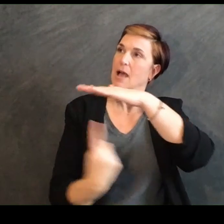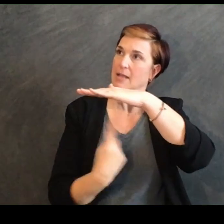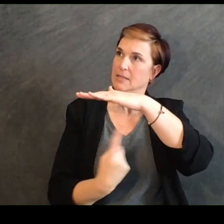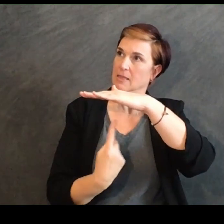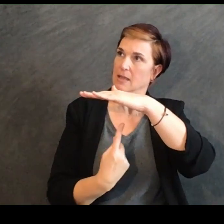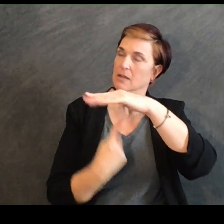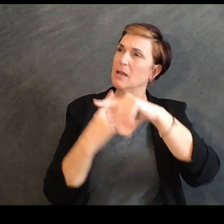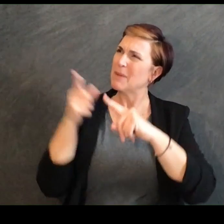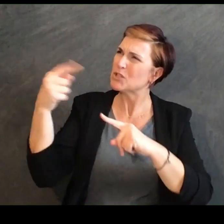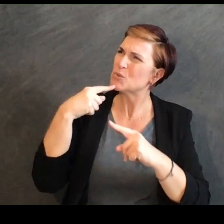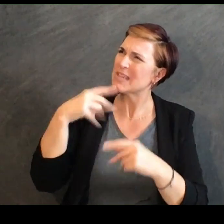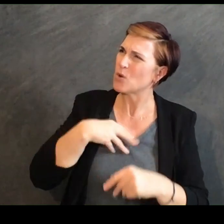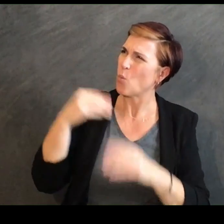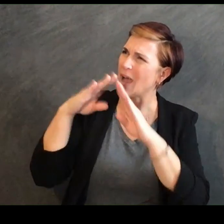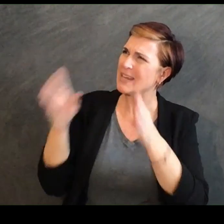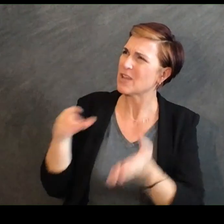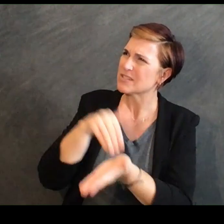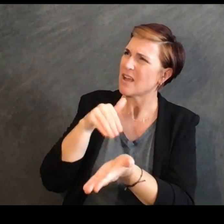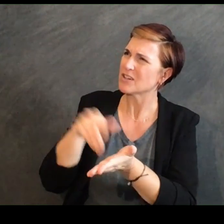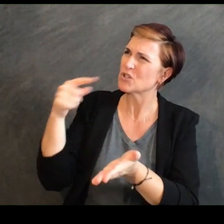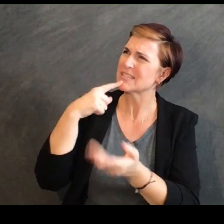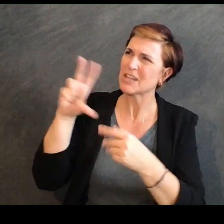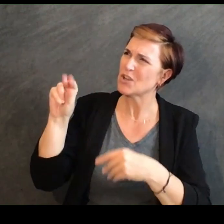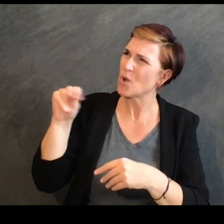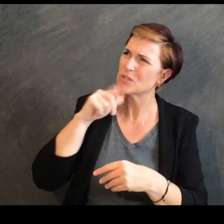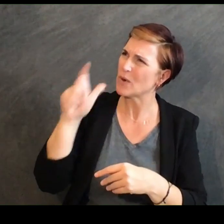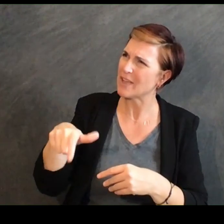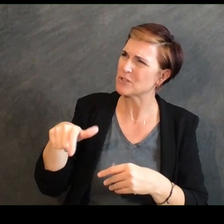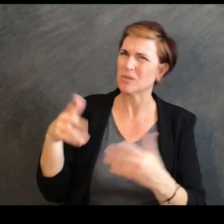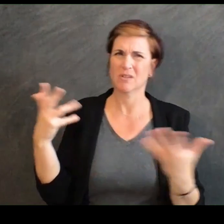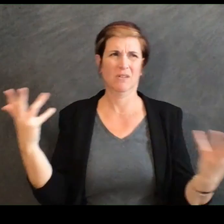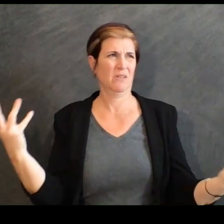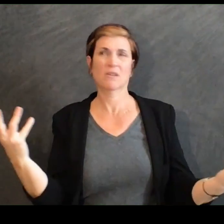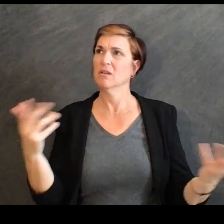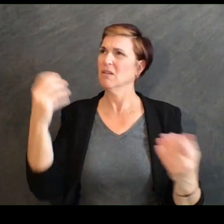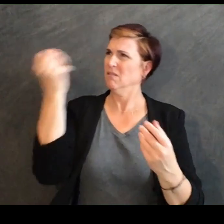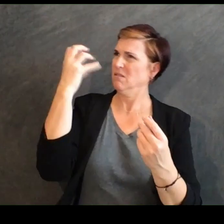who should Americans listen to and my second I think they have to listen to